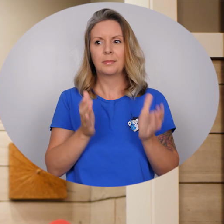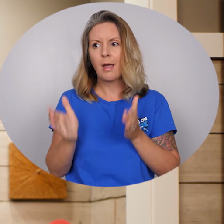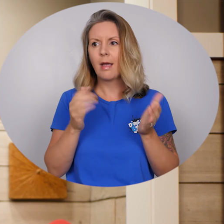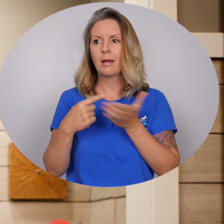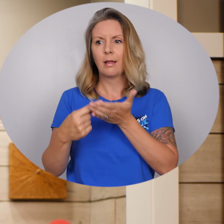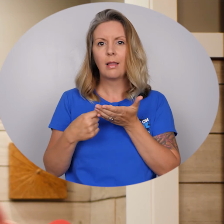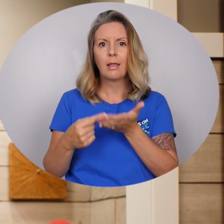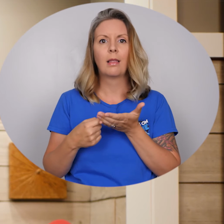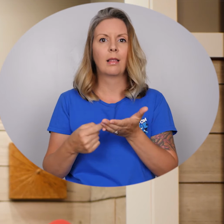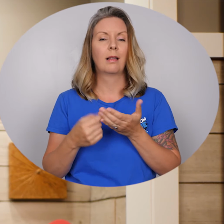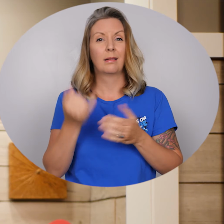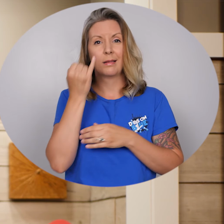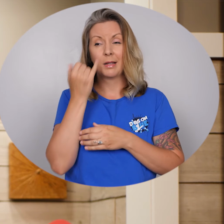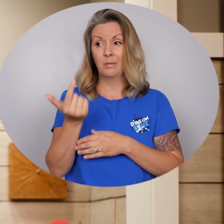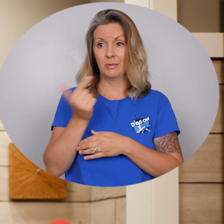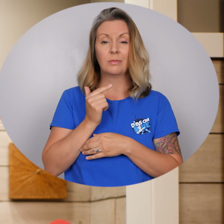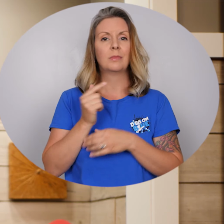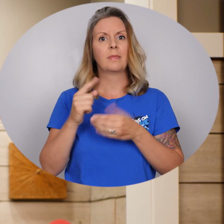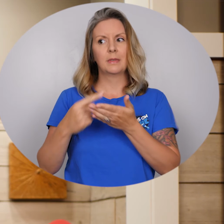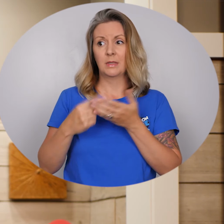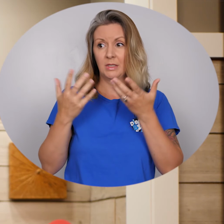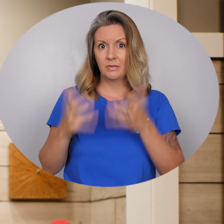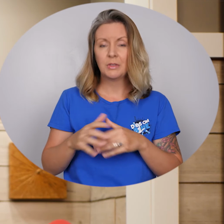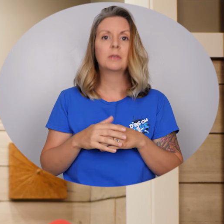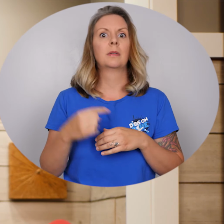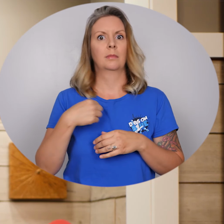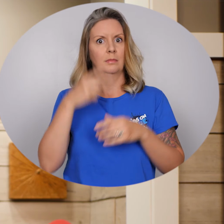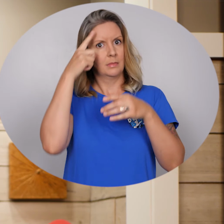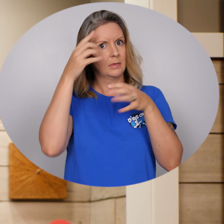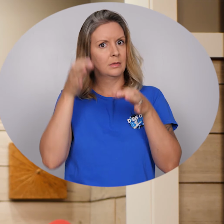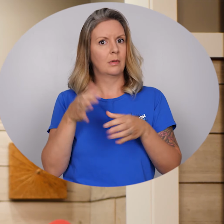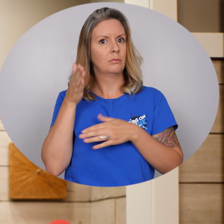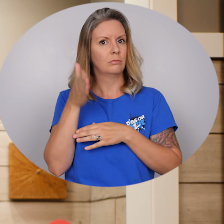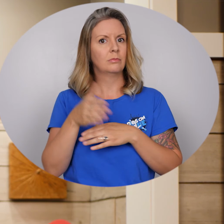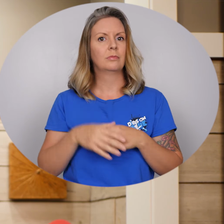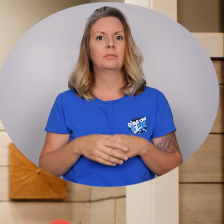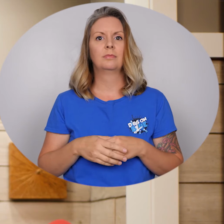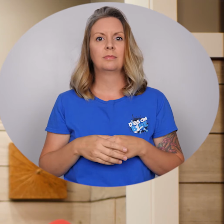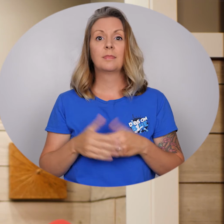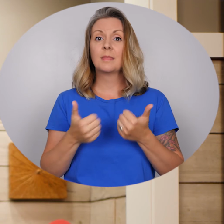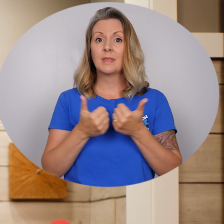strategies with the other players – however, the person taking their turn will always have